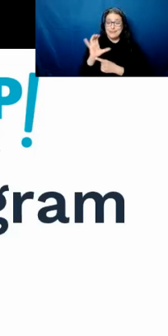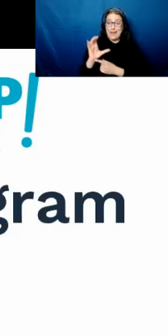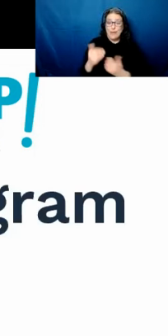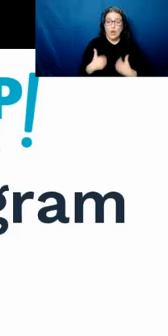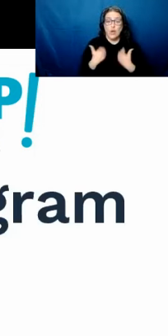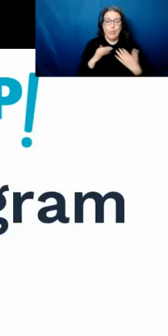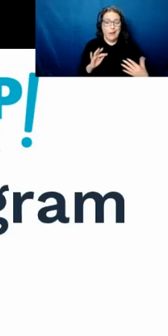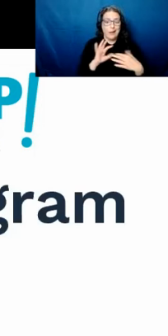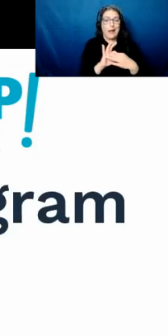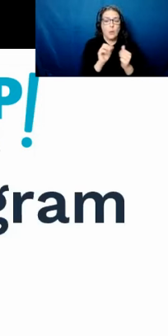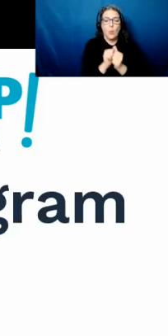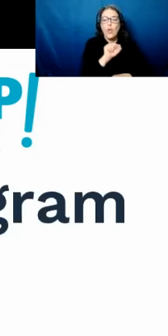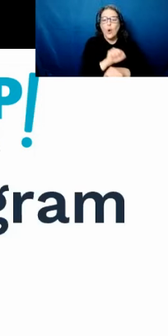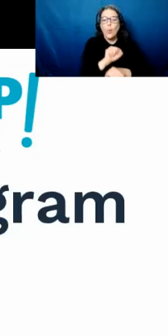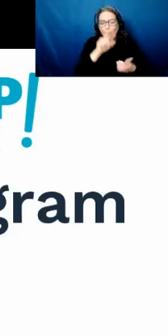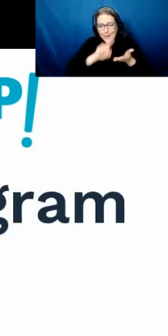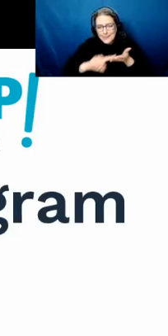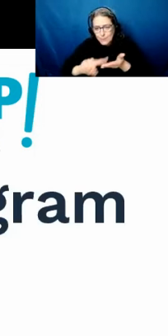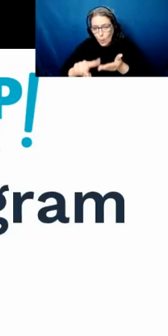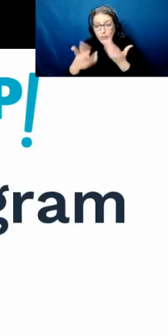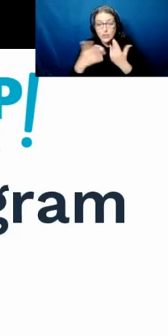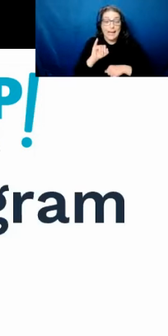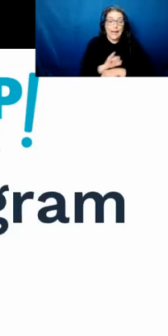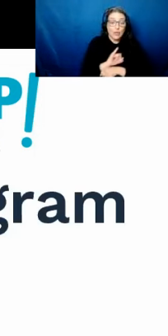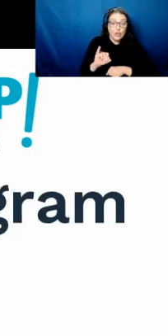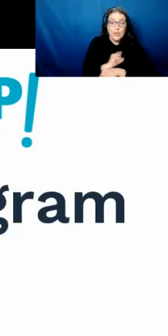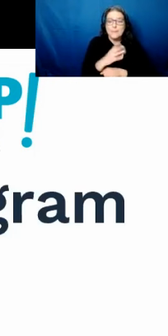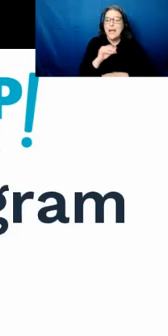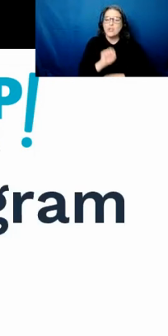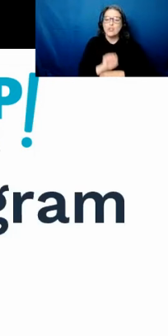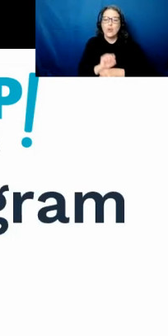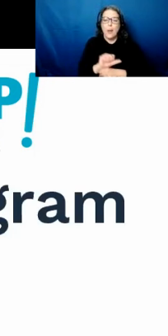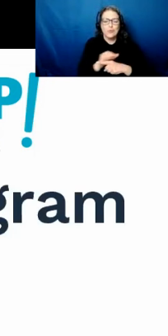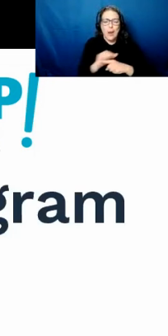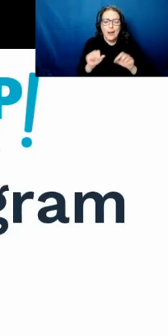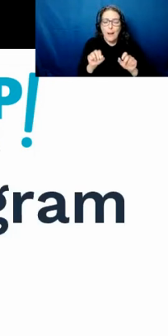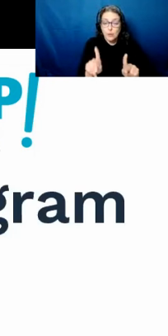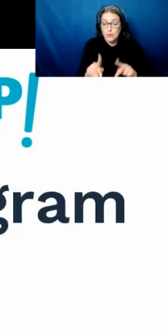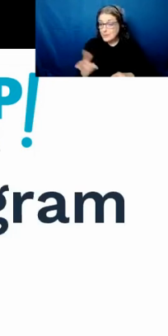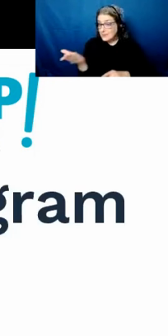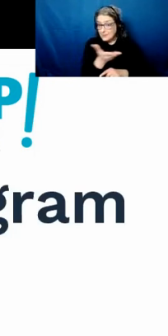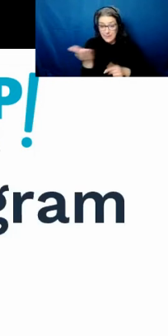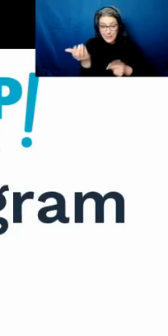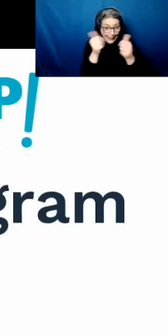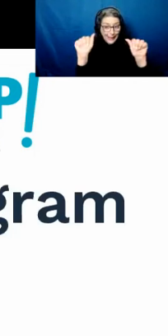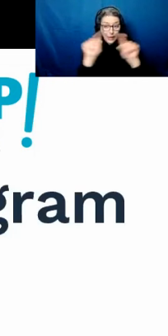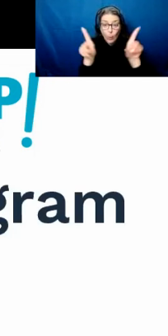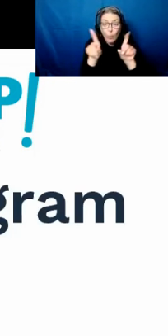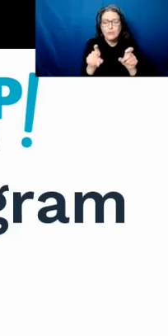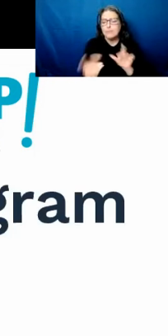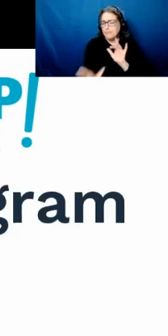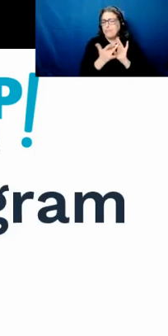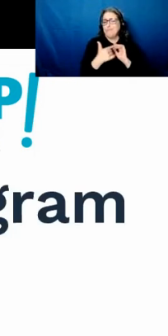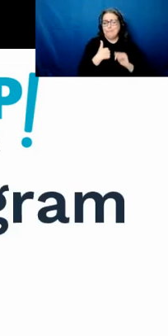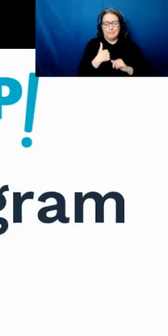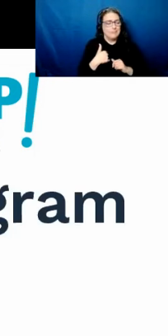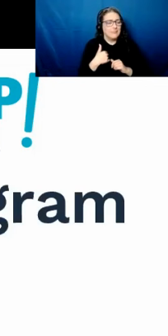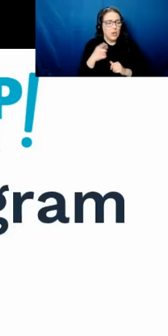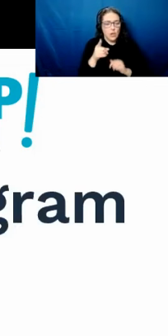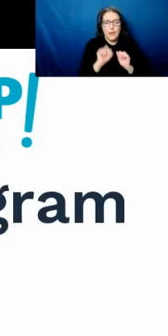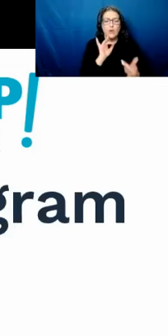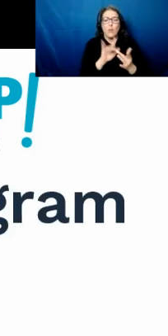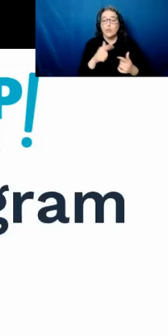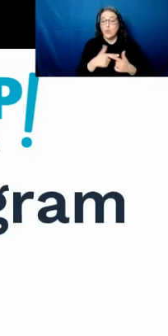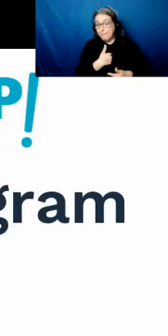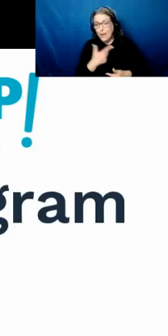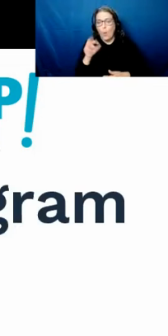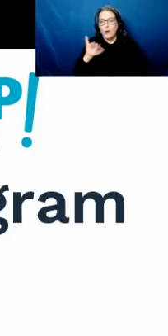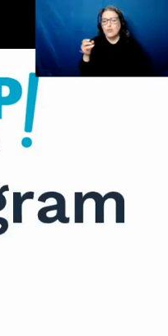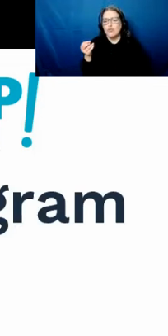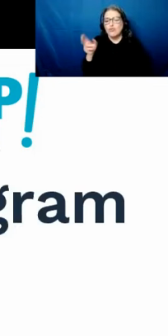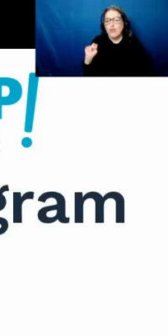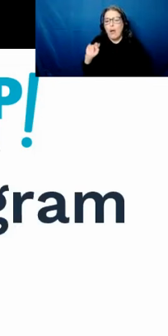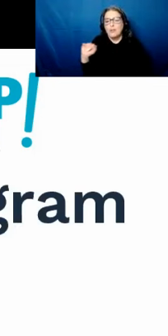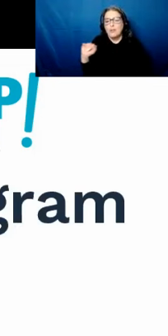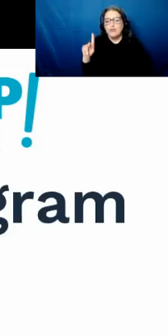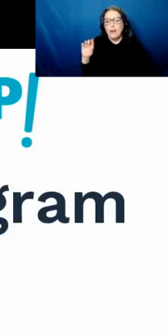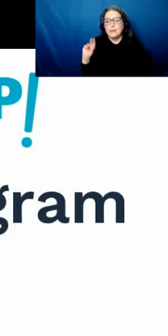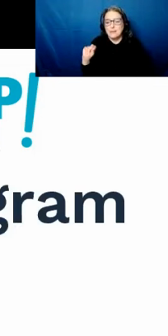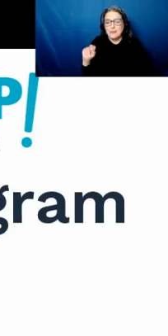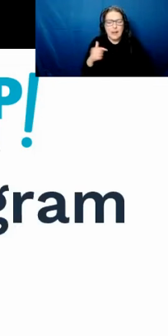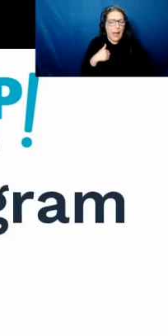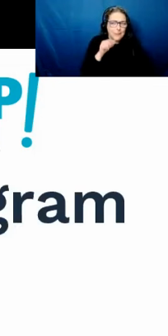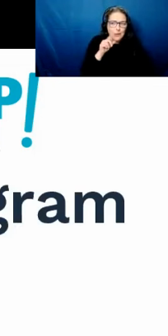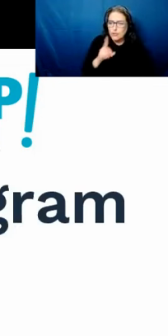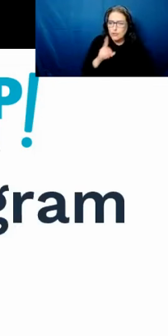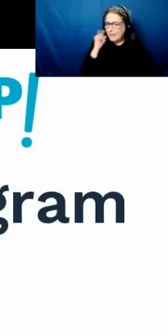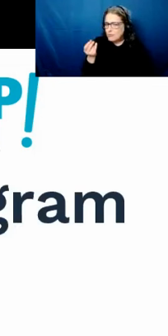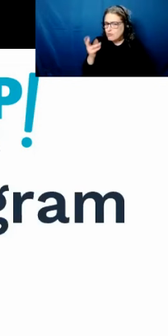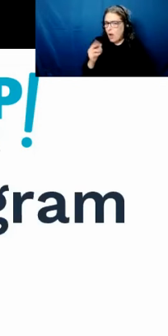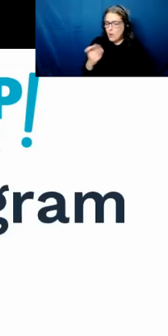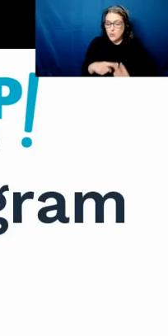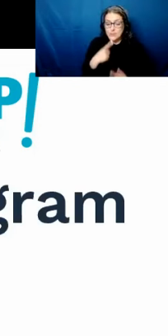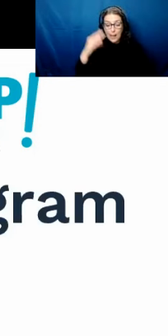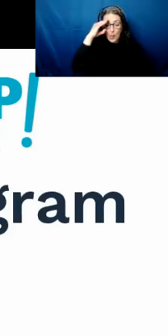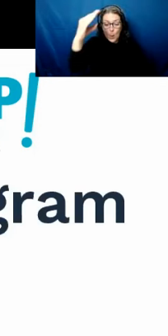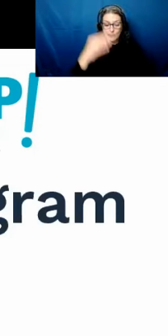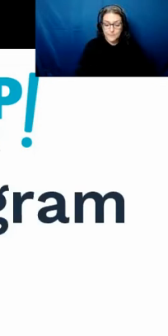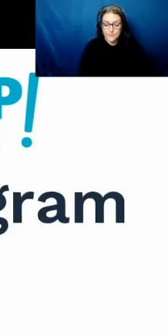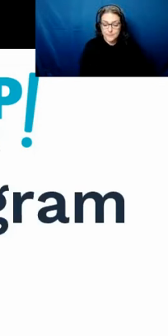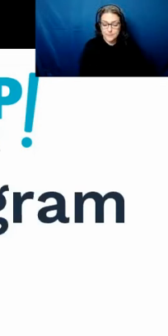If you have any other -- if you have any questions, please put them in the chat.